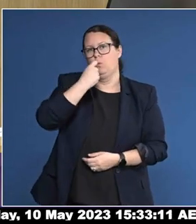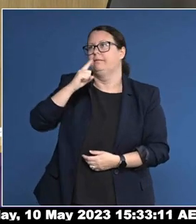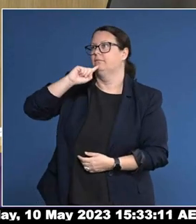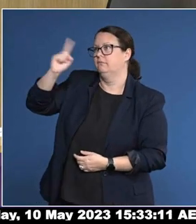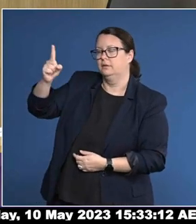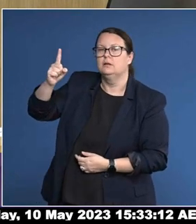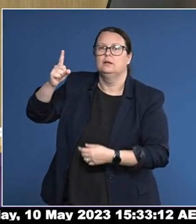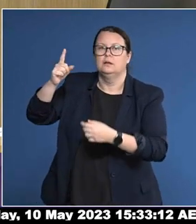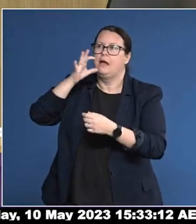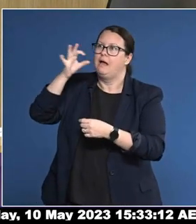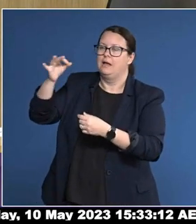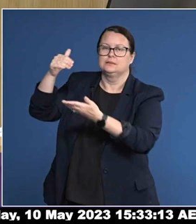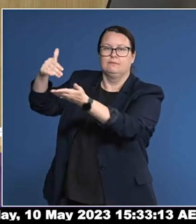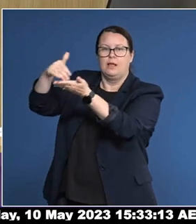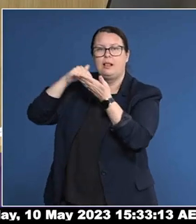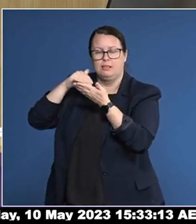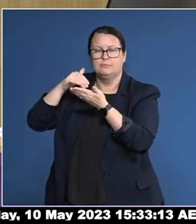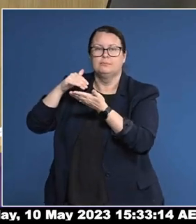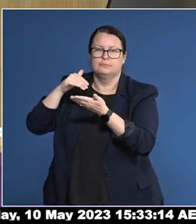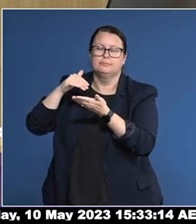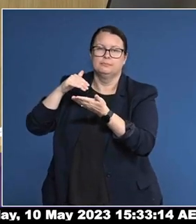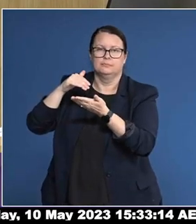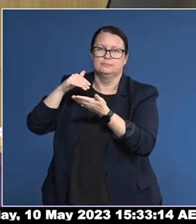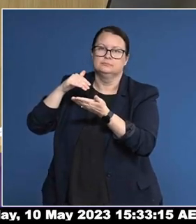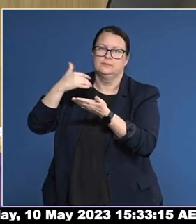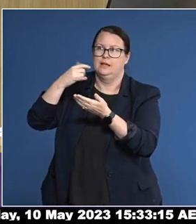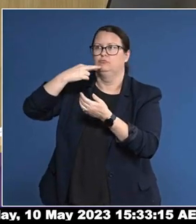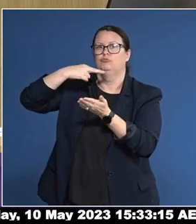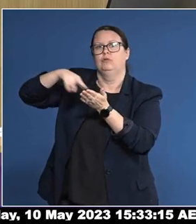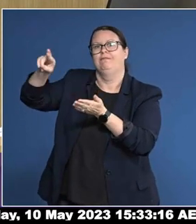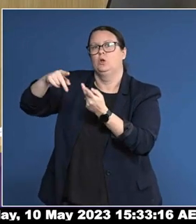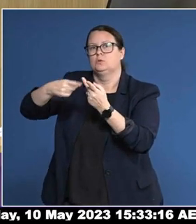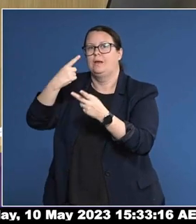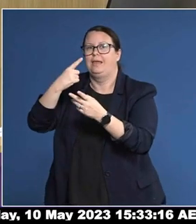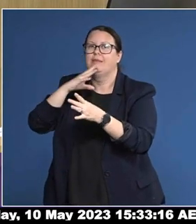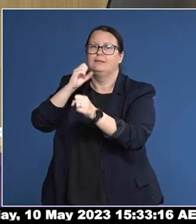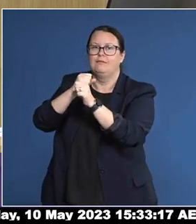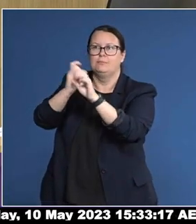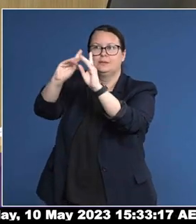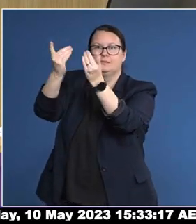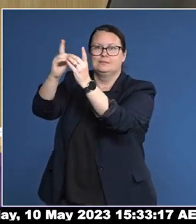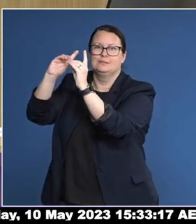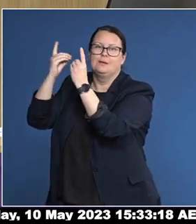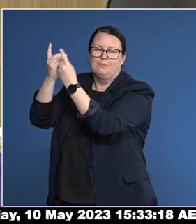looked to potentially other - other agencies and other forms of assistance.